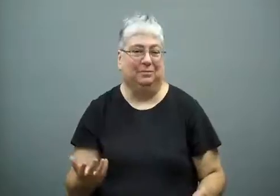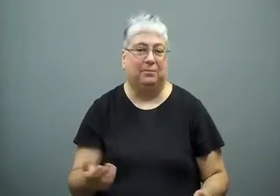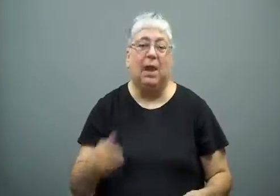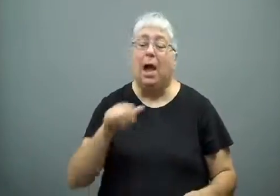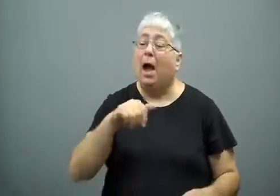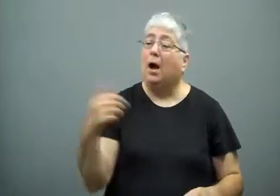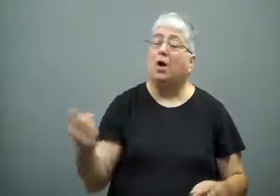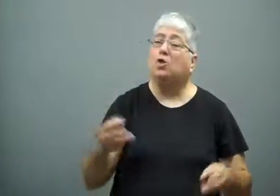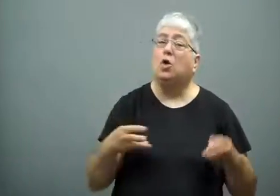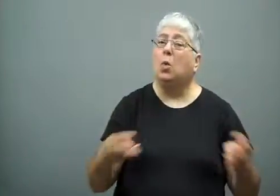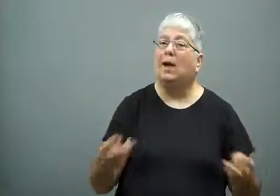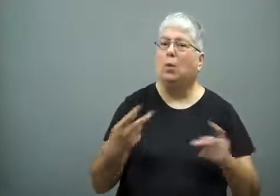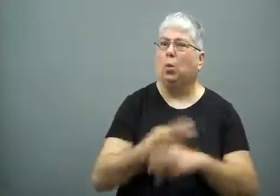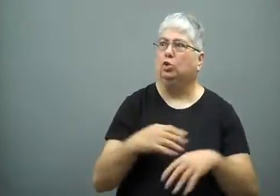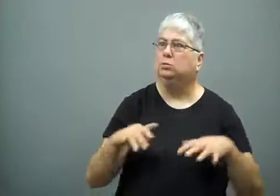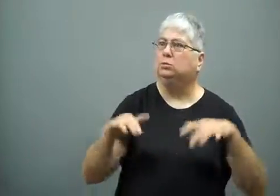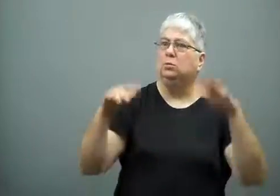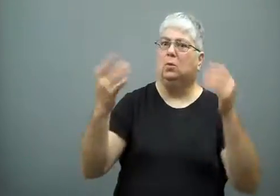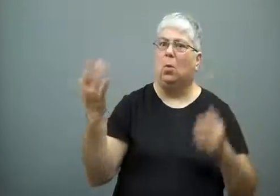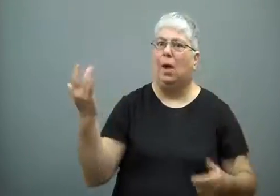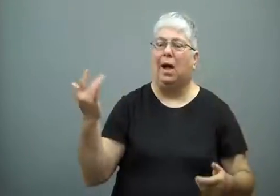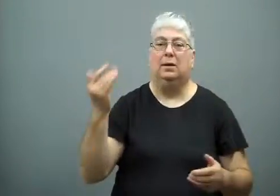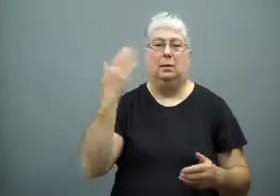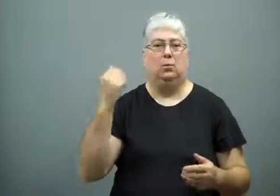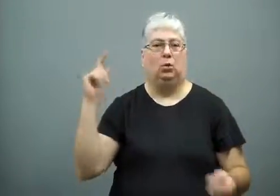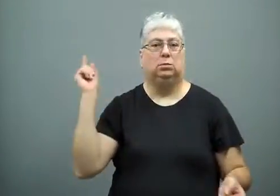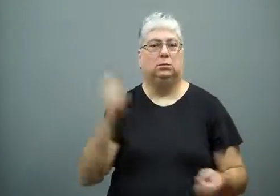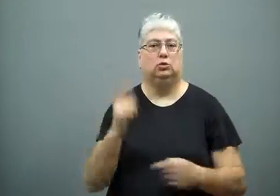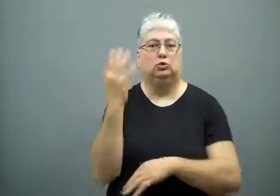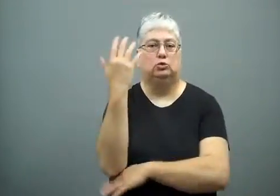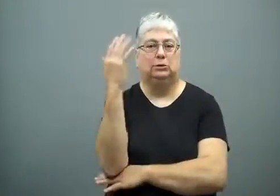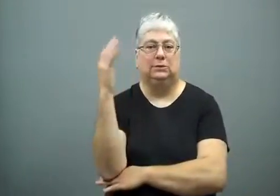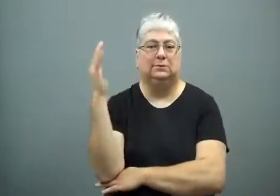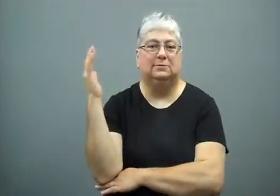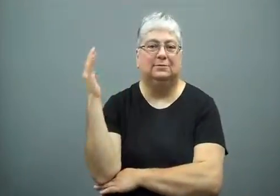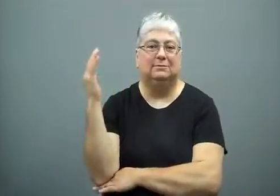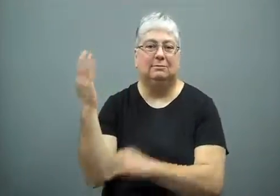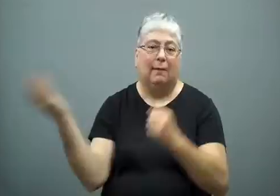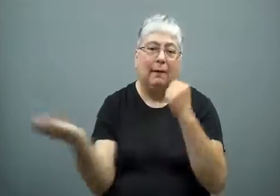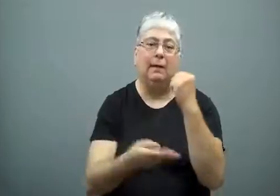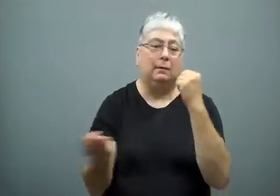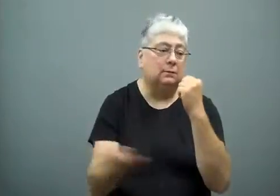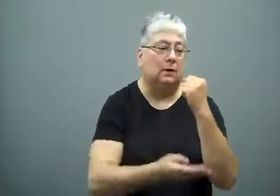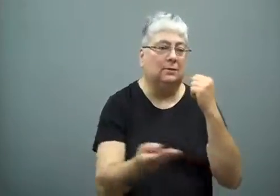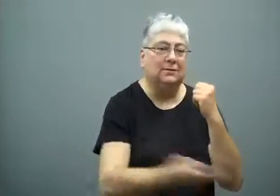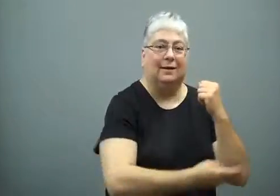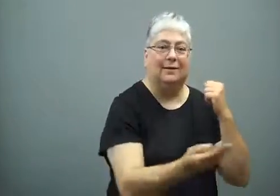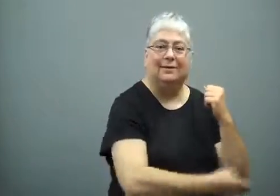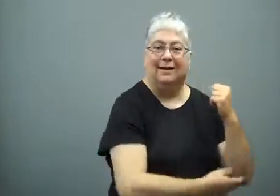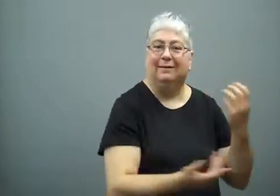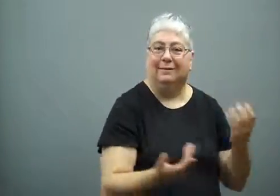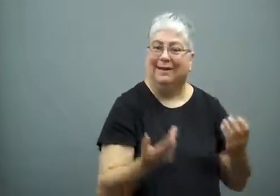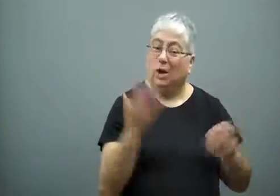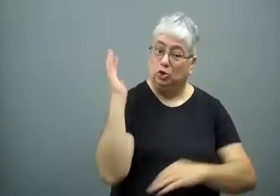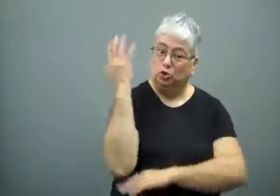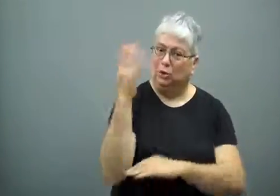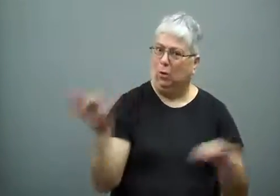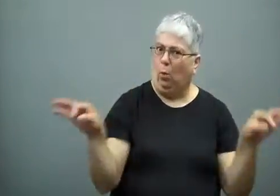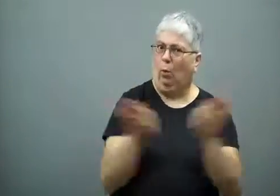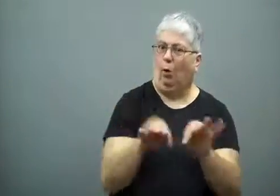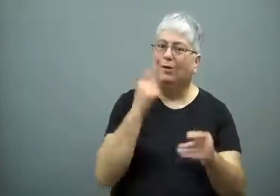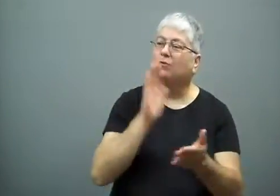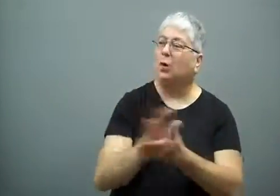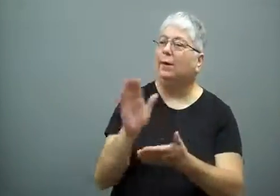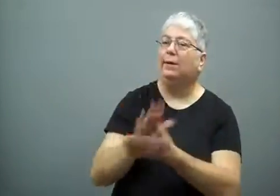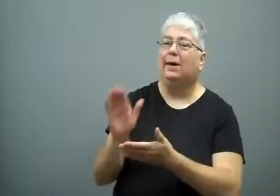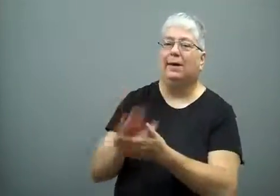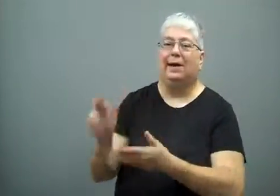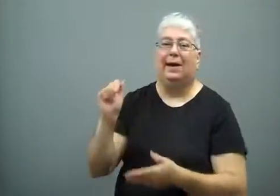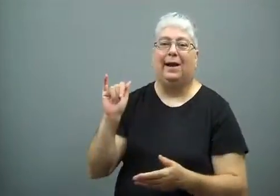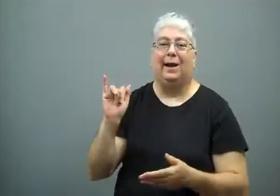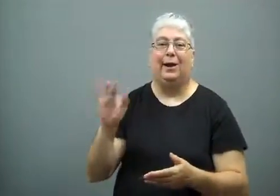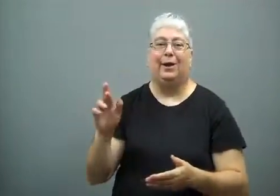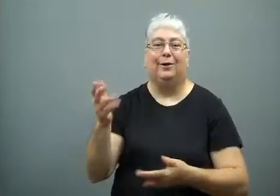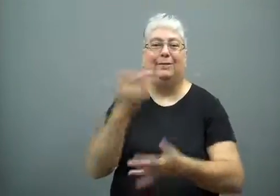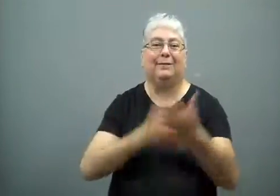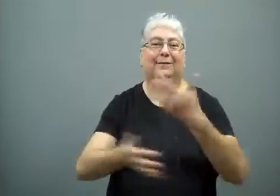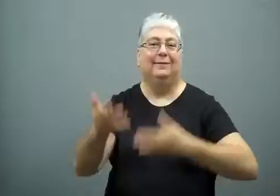The other cause of increased carbon monoxide is the loss of trees.